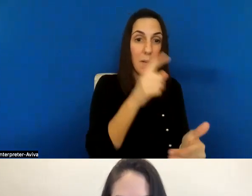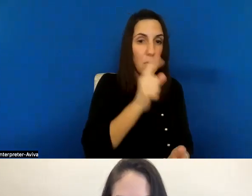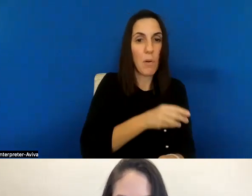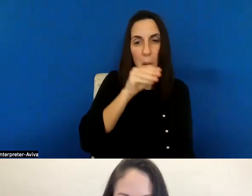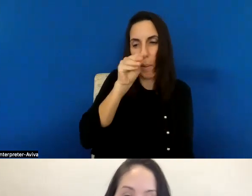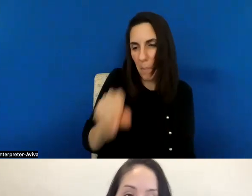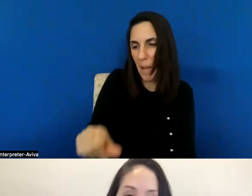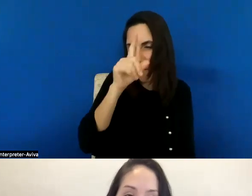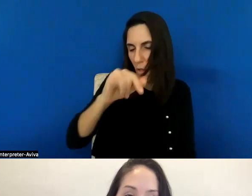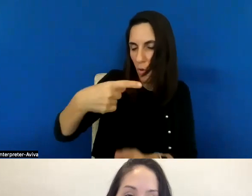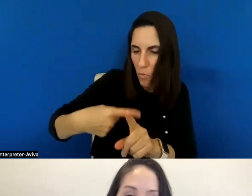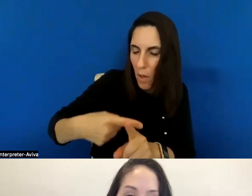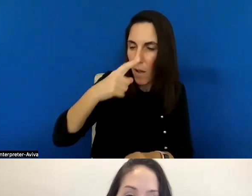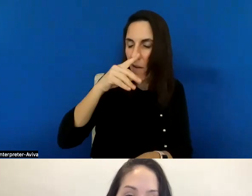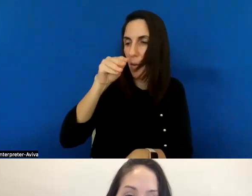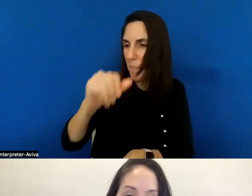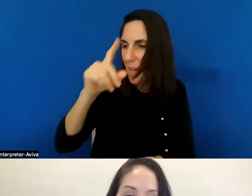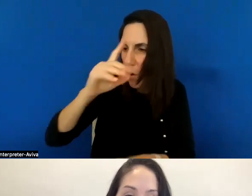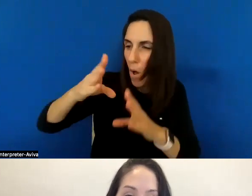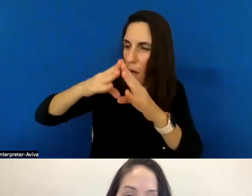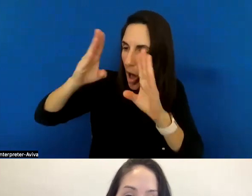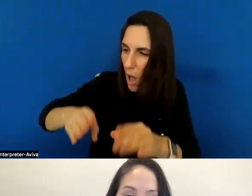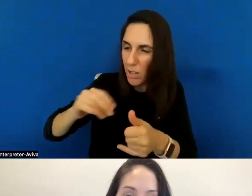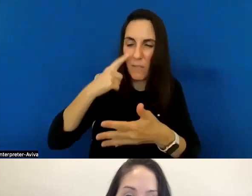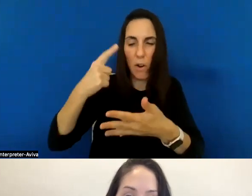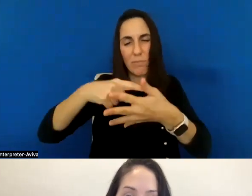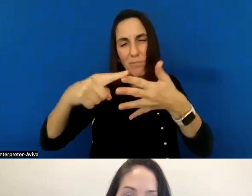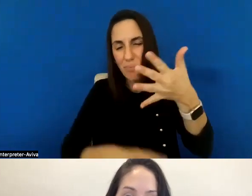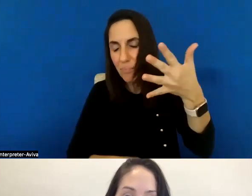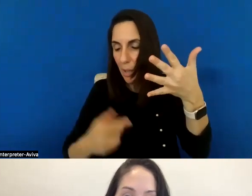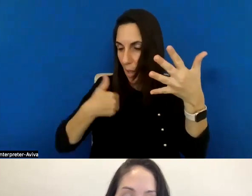11:15:20 Some housing fund, you know all the extra stuff I had to buy out of pocket until